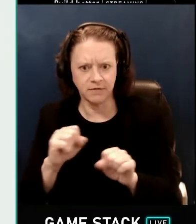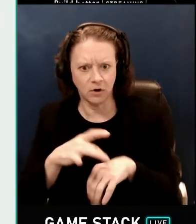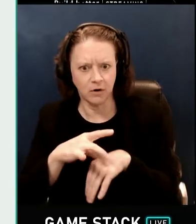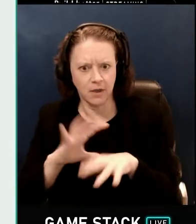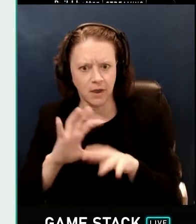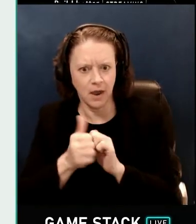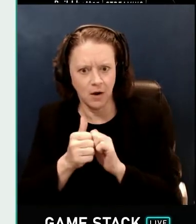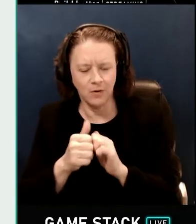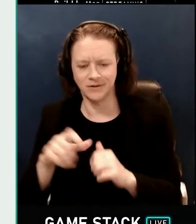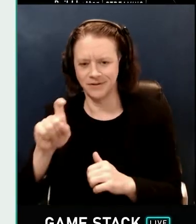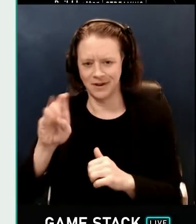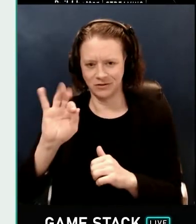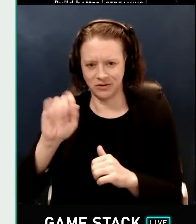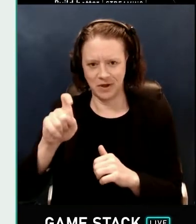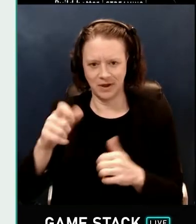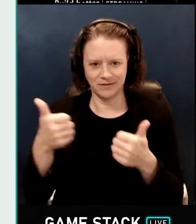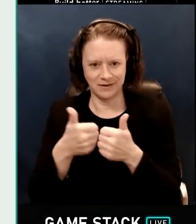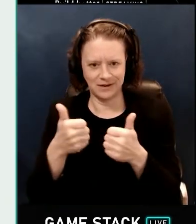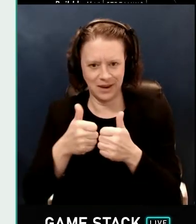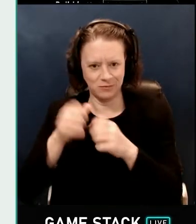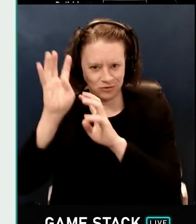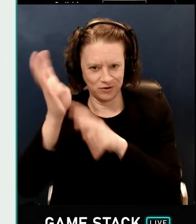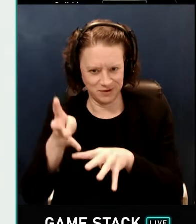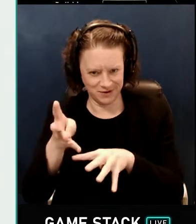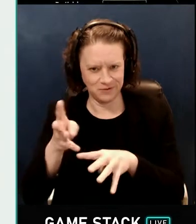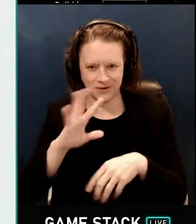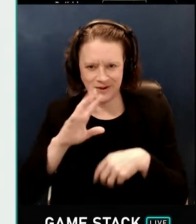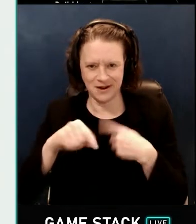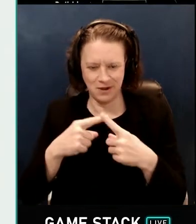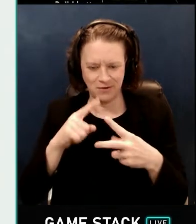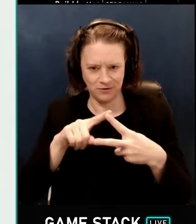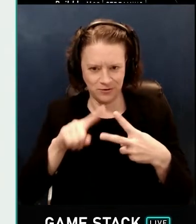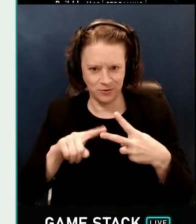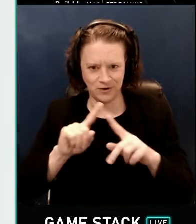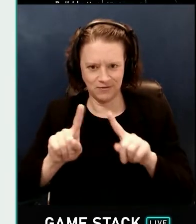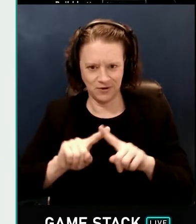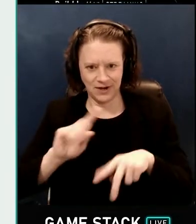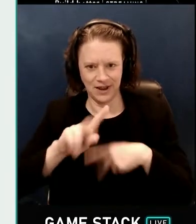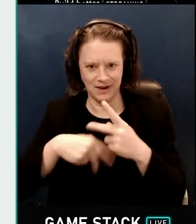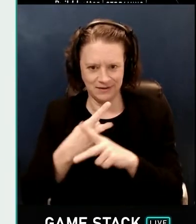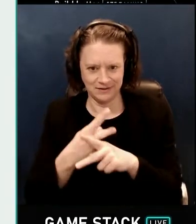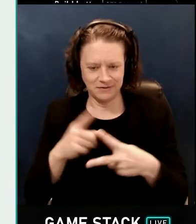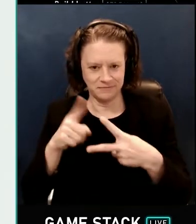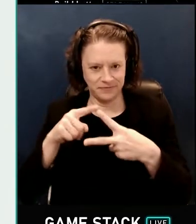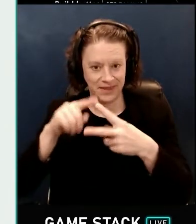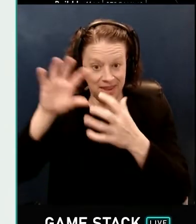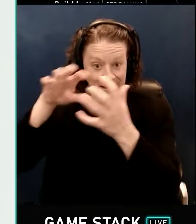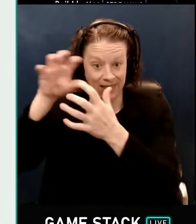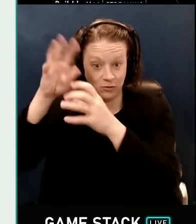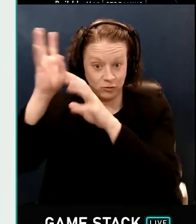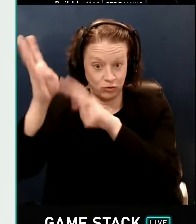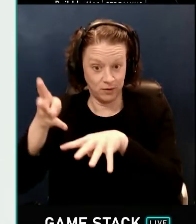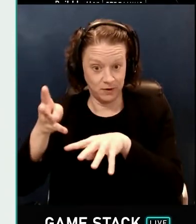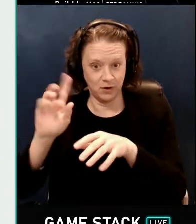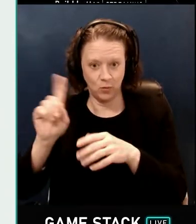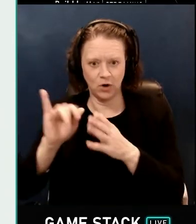There are two different flavors that you might have heard about. There's cloud streaming, that's where you stream games from Xbox consoles hosted in Azure,